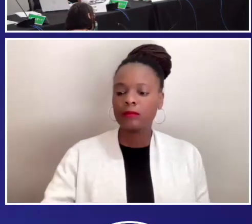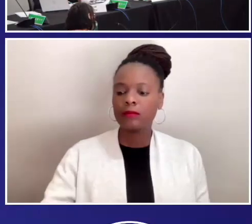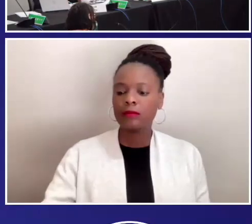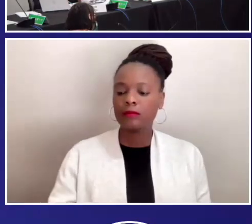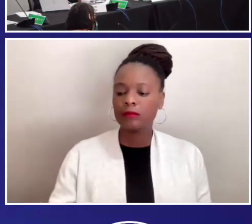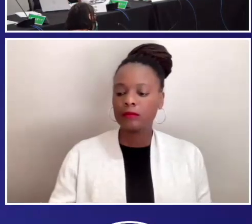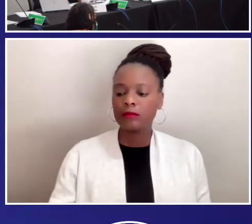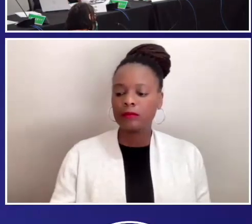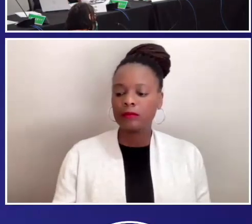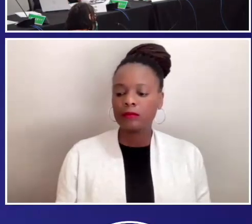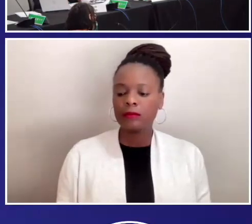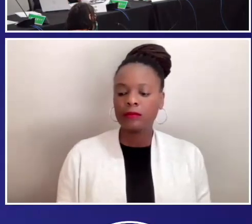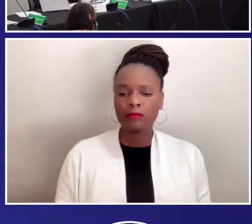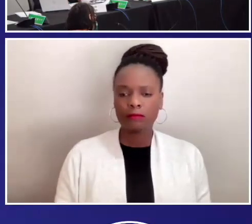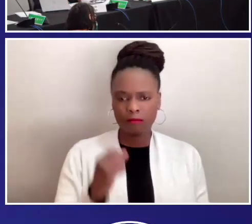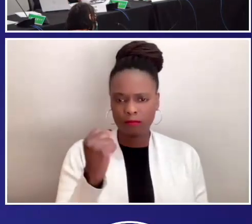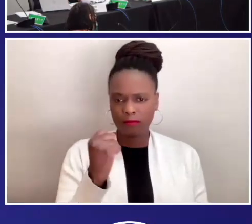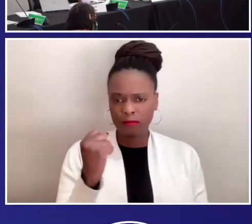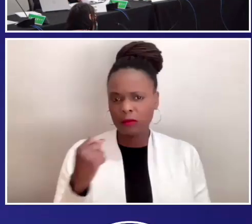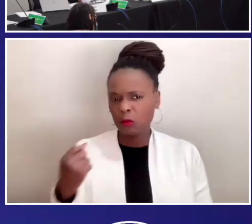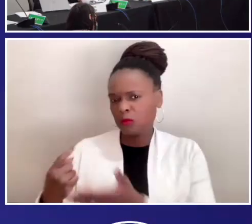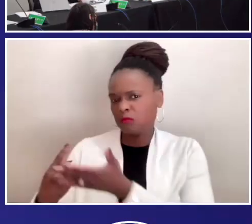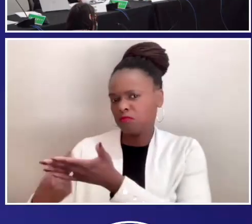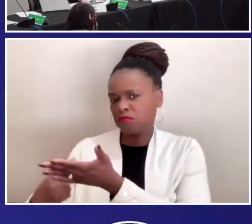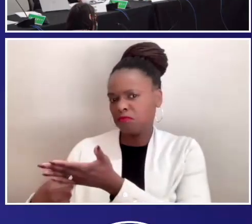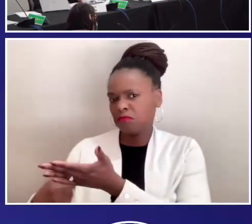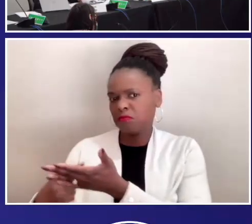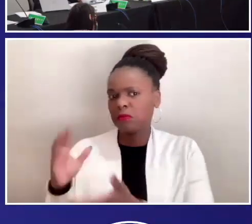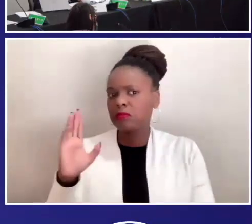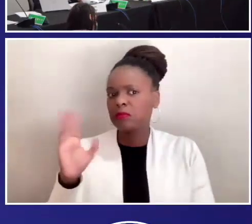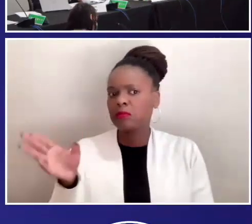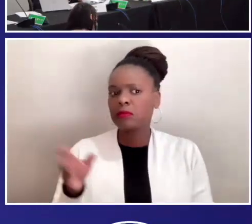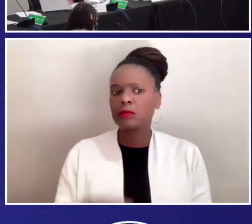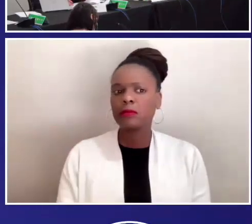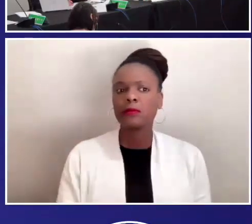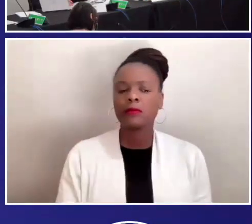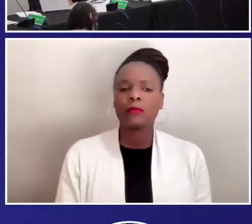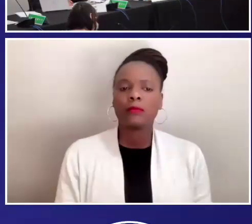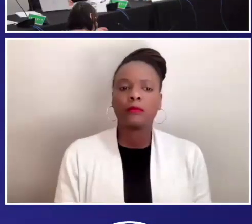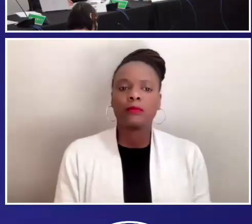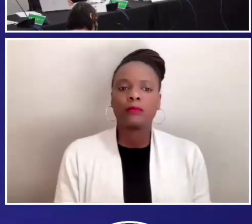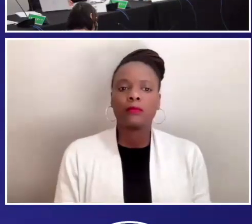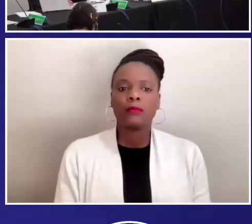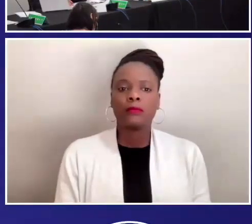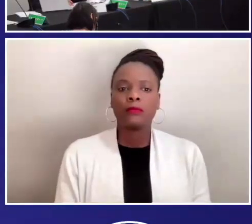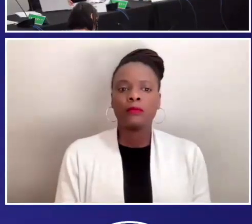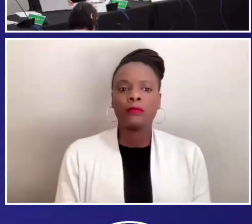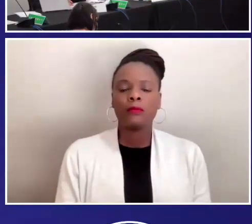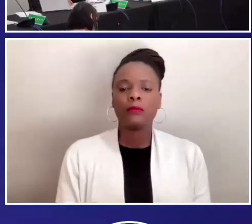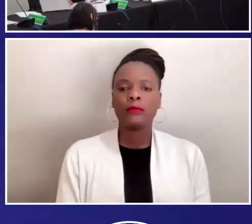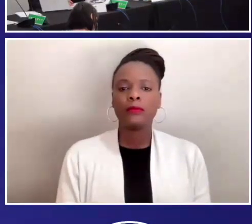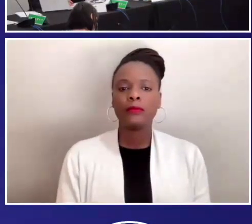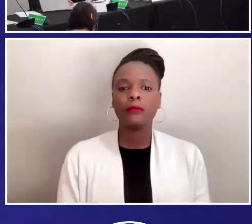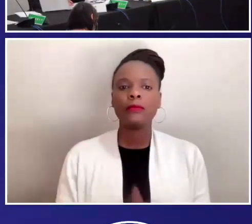Hold on a second. Let us huddle around that. _MR. HOLT Alex: Okay. So it's not stated,